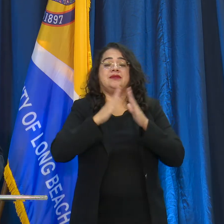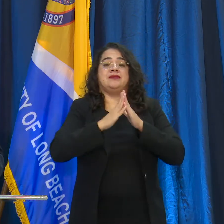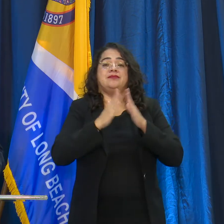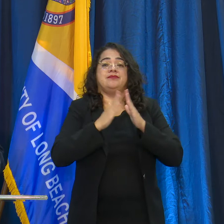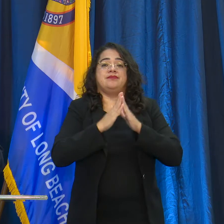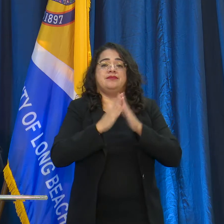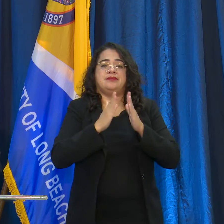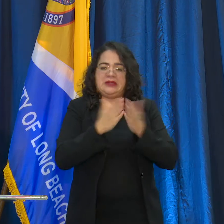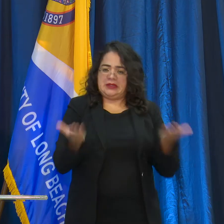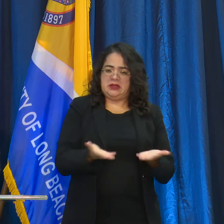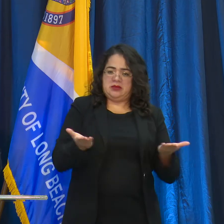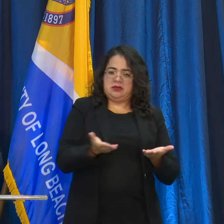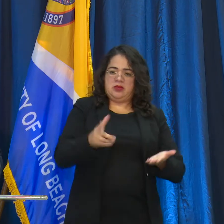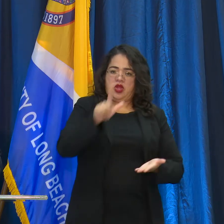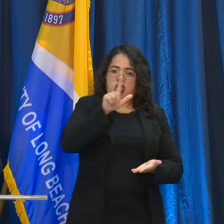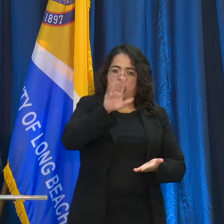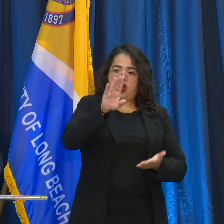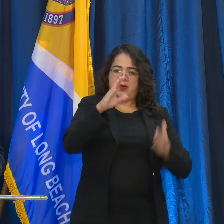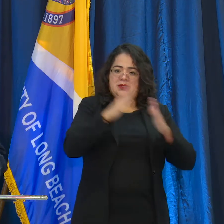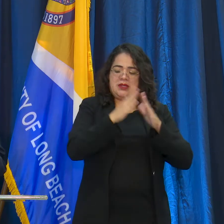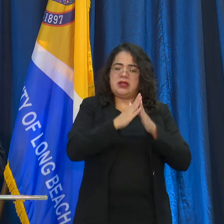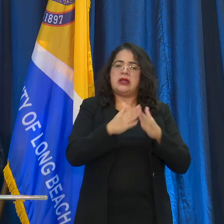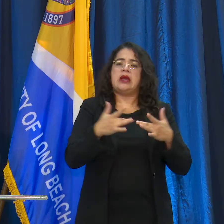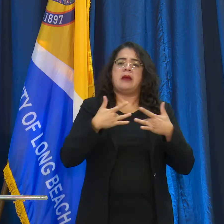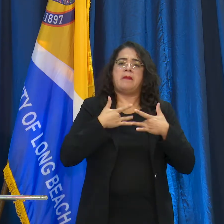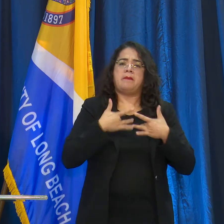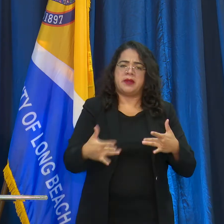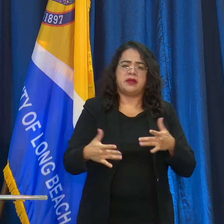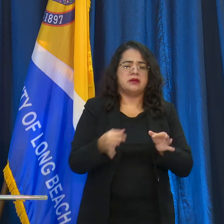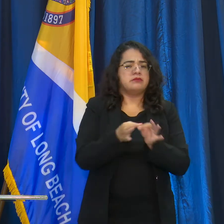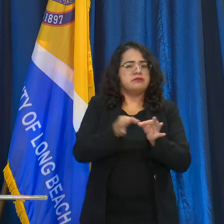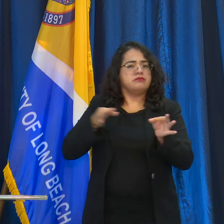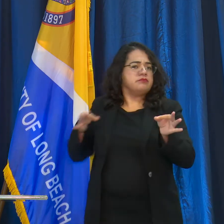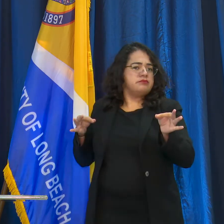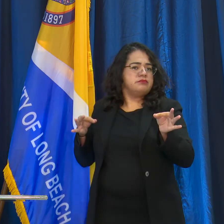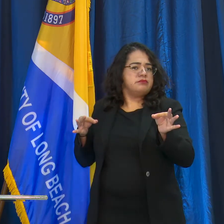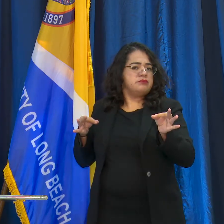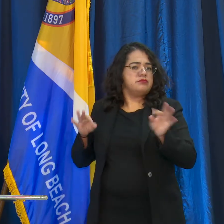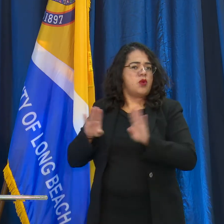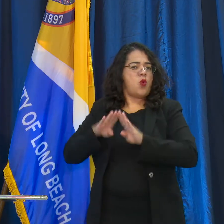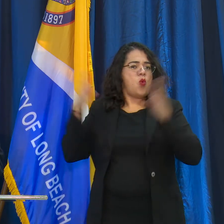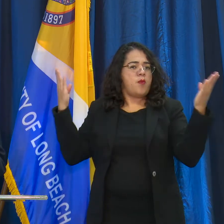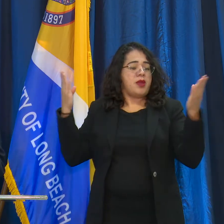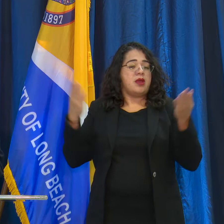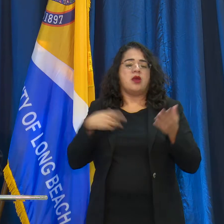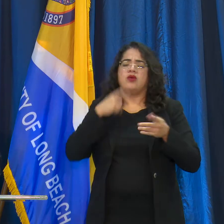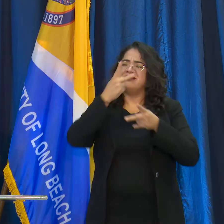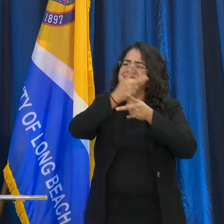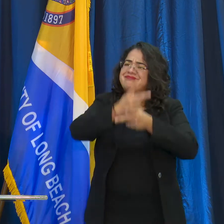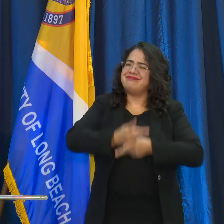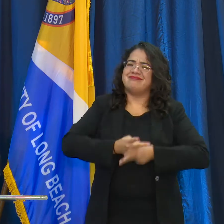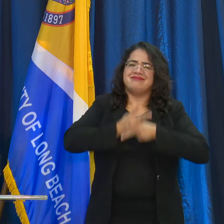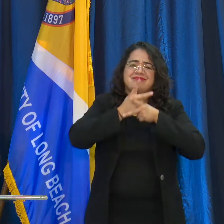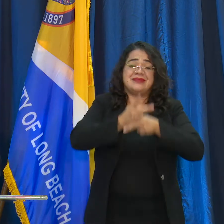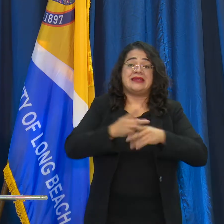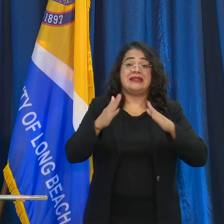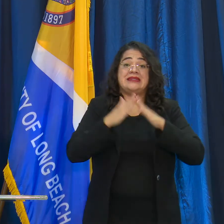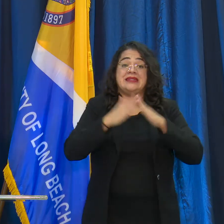Beach has had the slowest and most cautious reopening schedule of any city in the region-- in fact, of